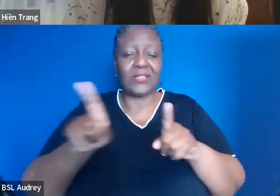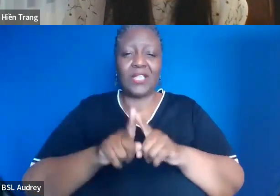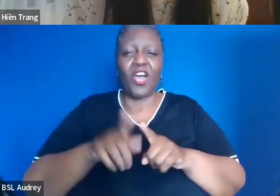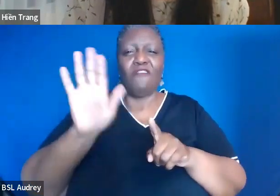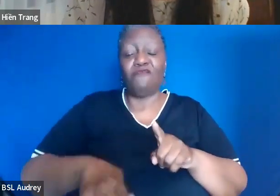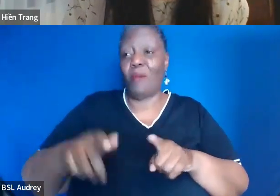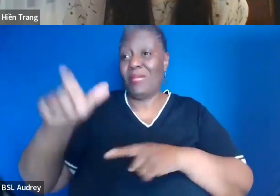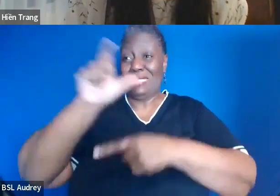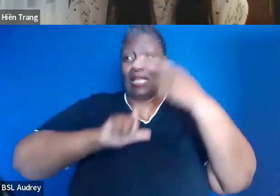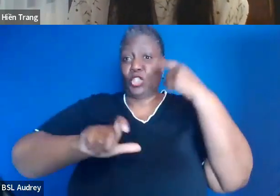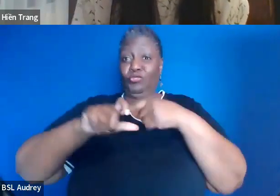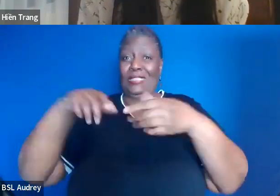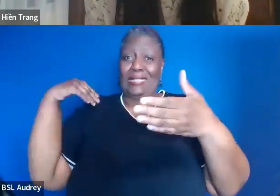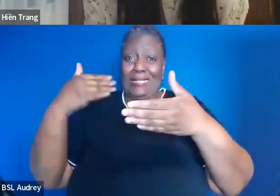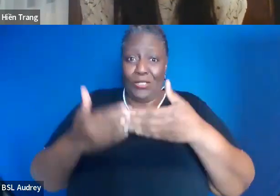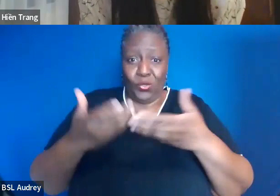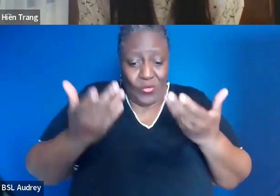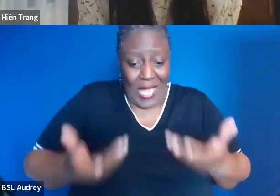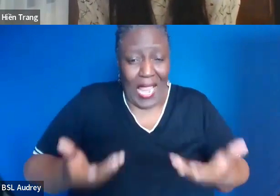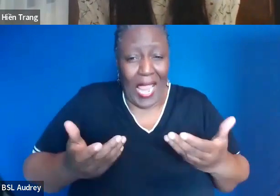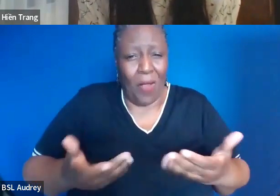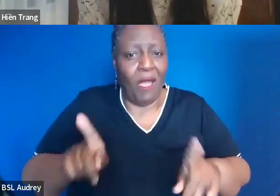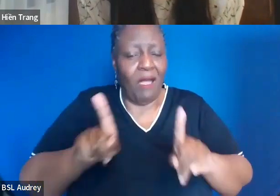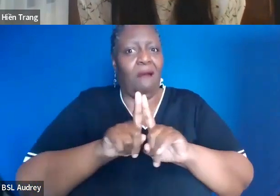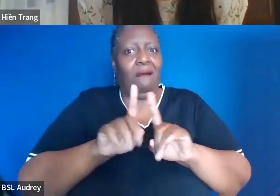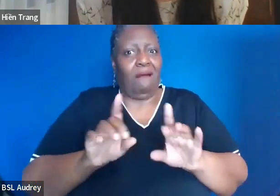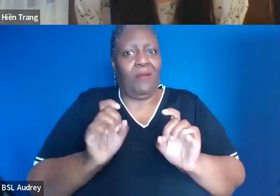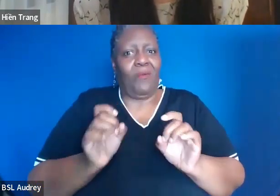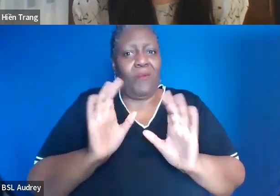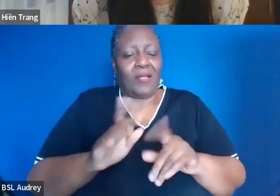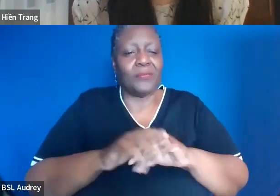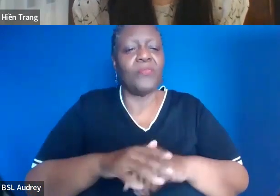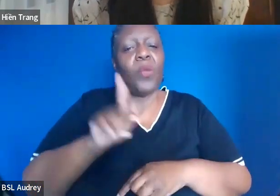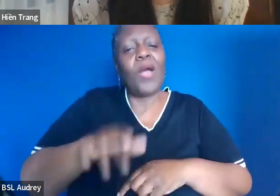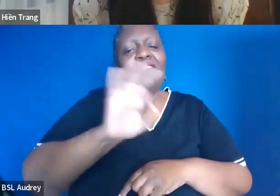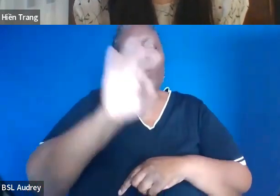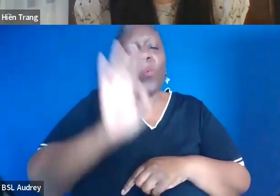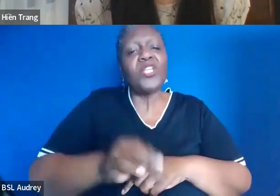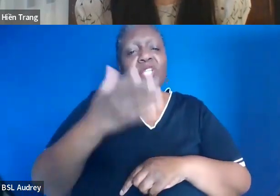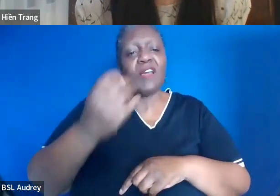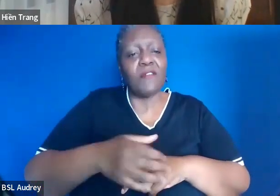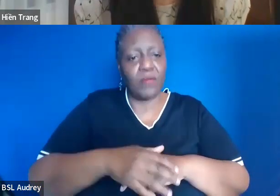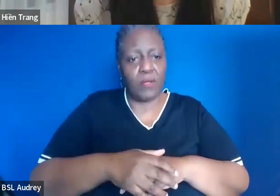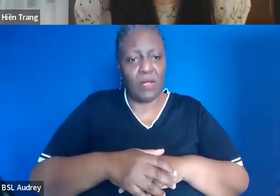and and that's really lovely to see so uh we had a question about where to find these poems and